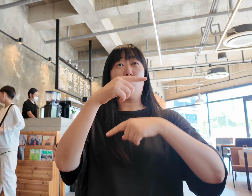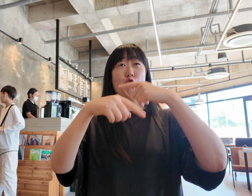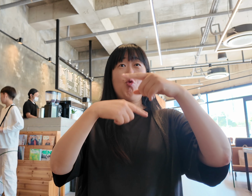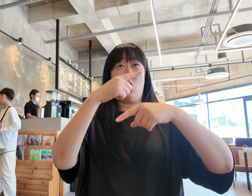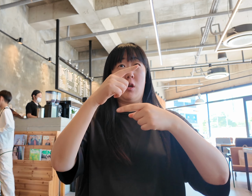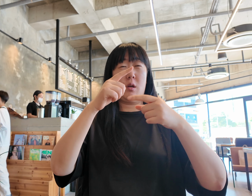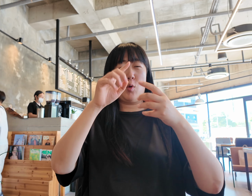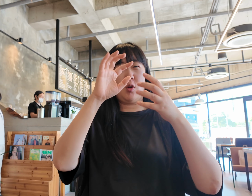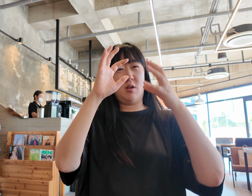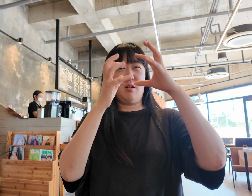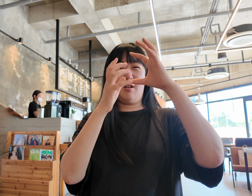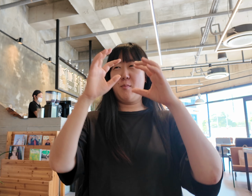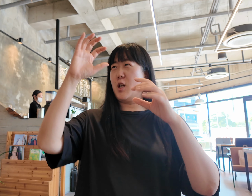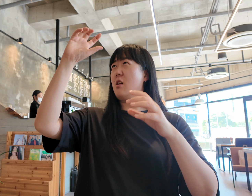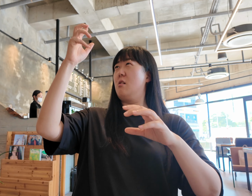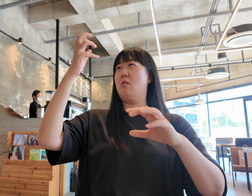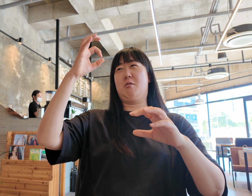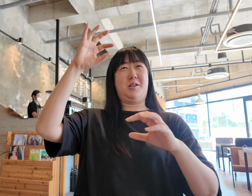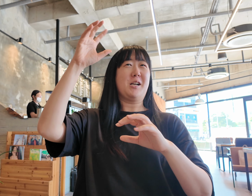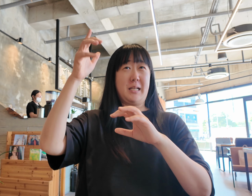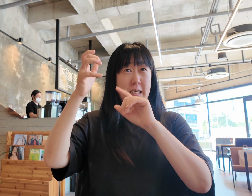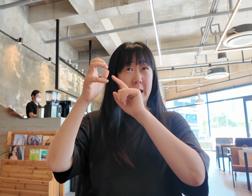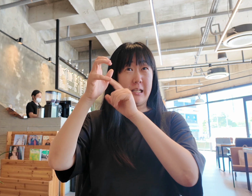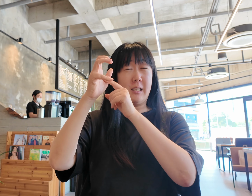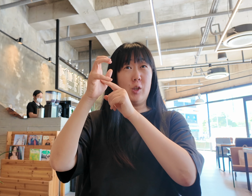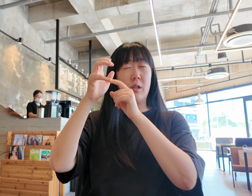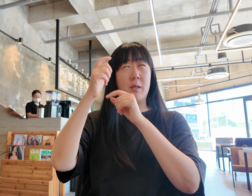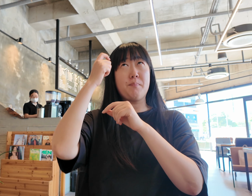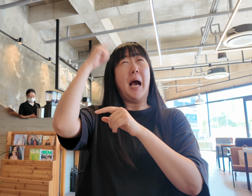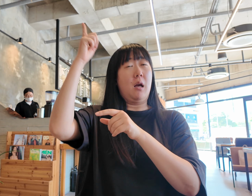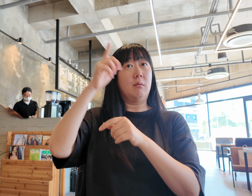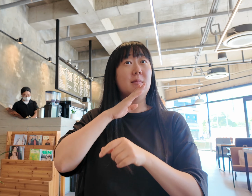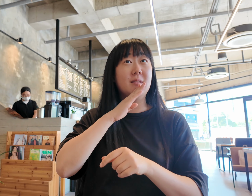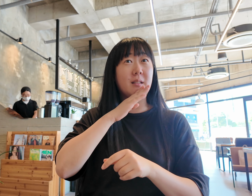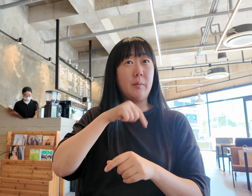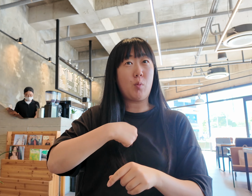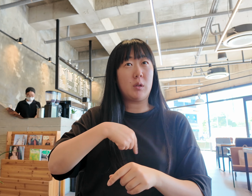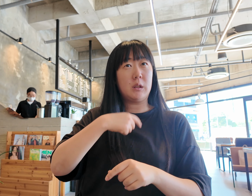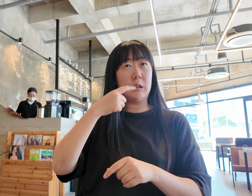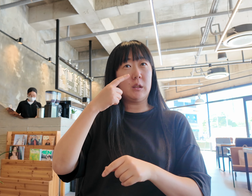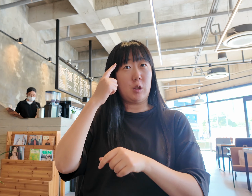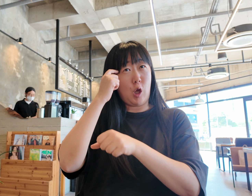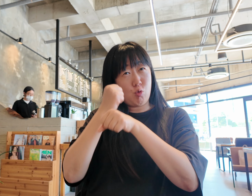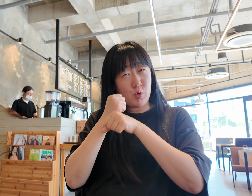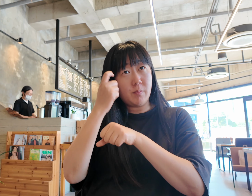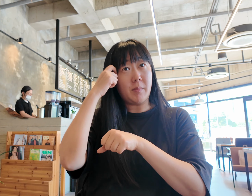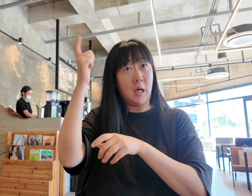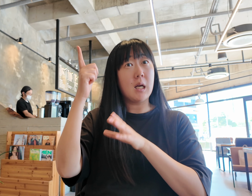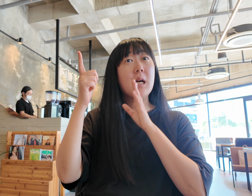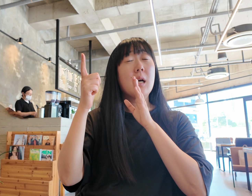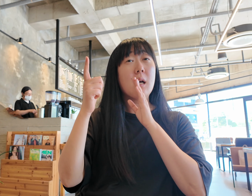Do such ideas come from research alone?